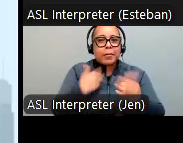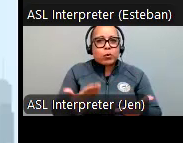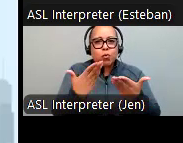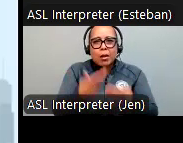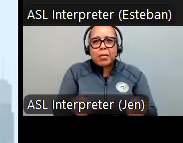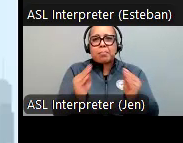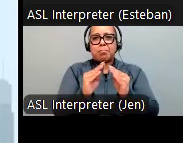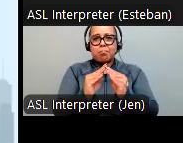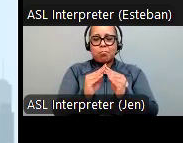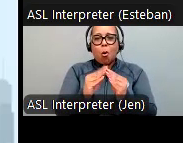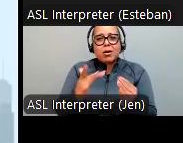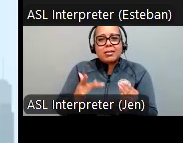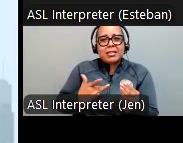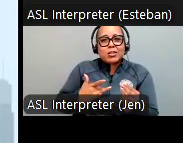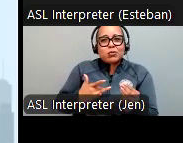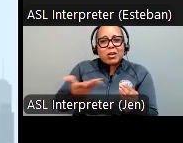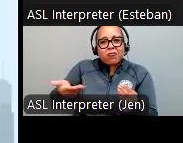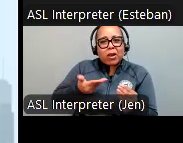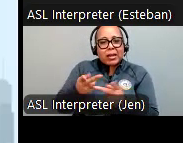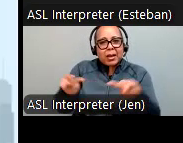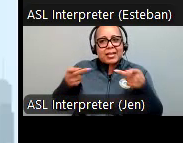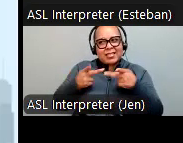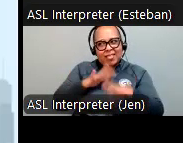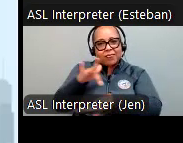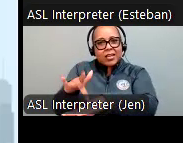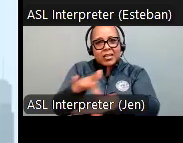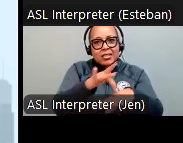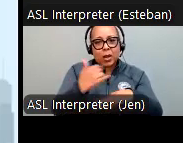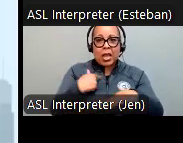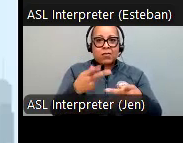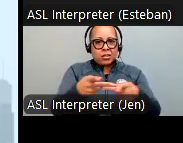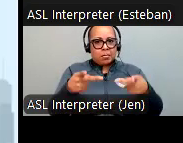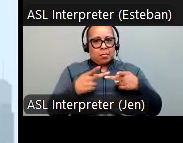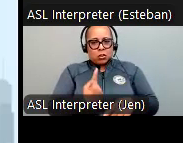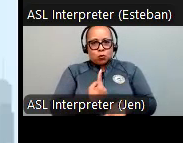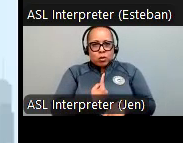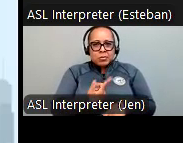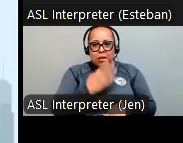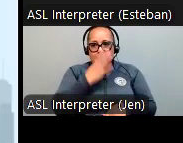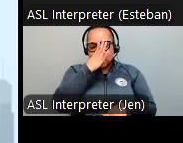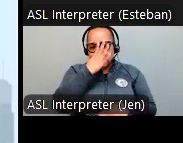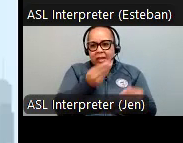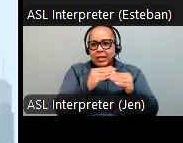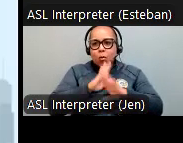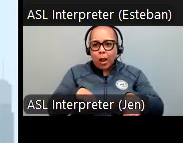sensory-friendly places they can visit or even have a space to themselves that is a lot quieter.